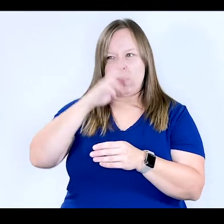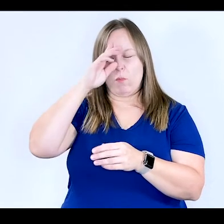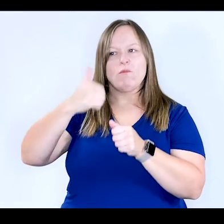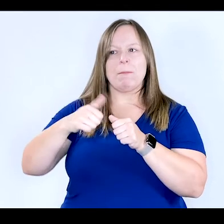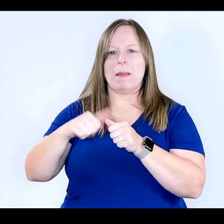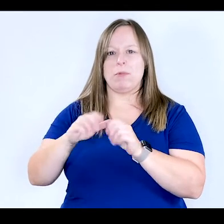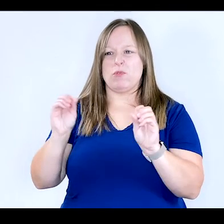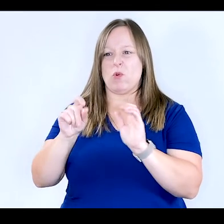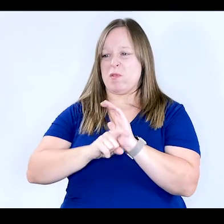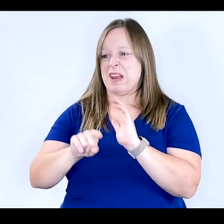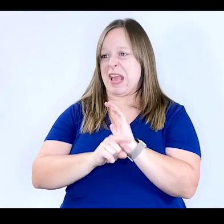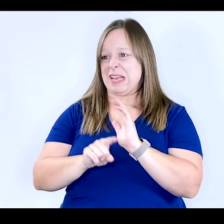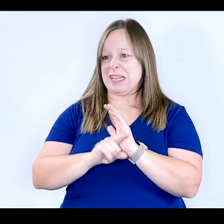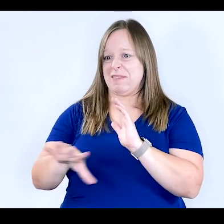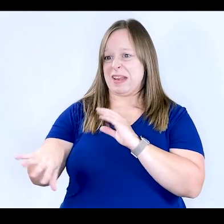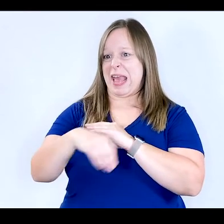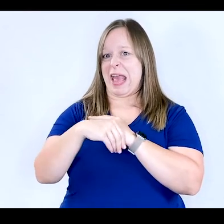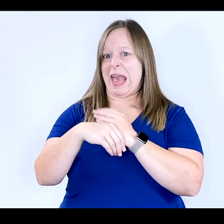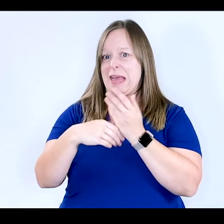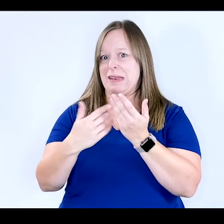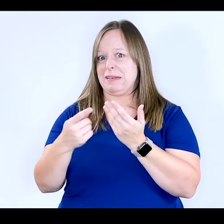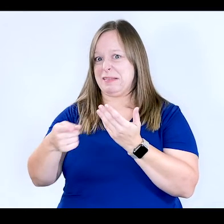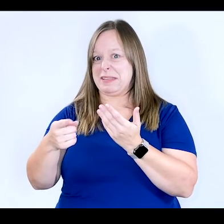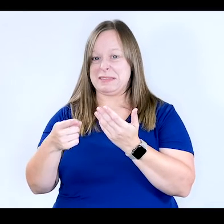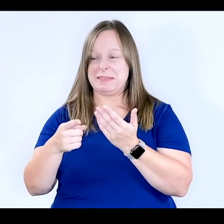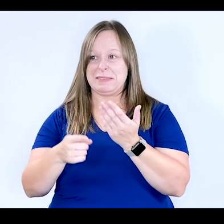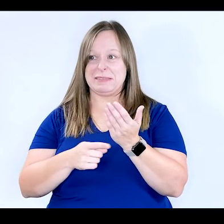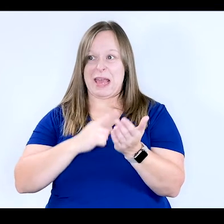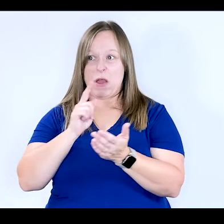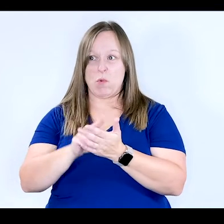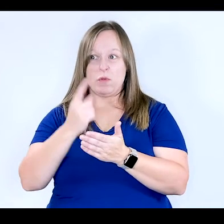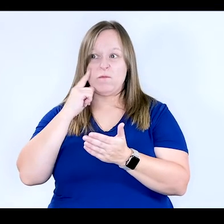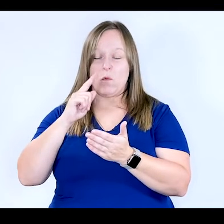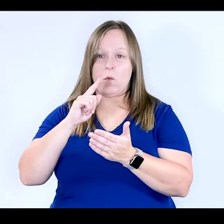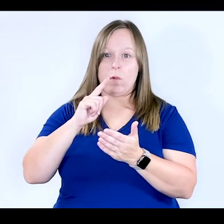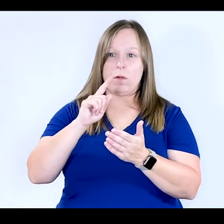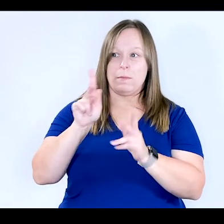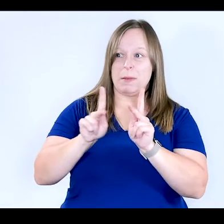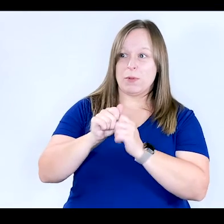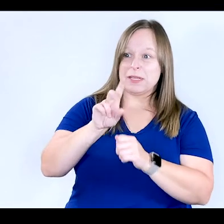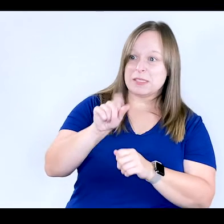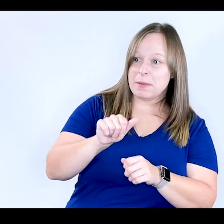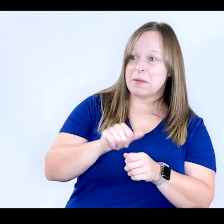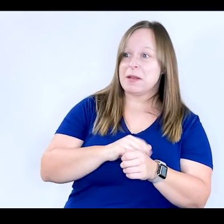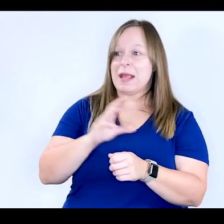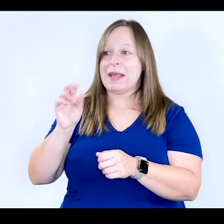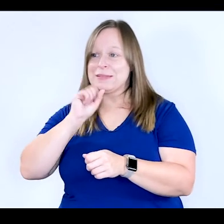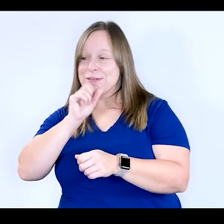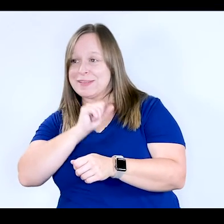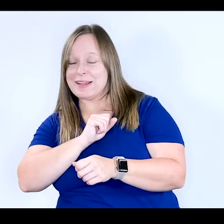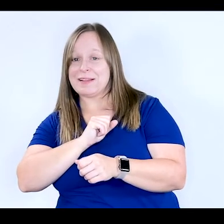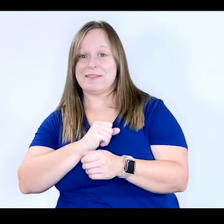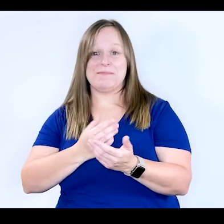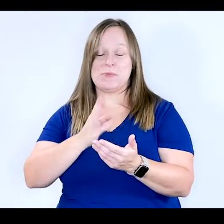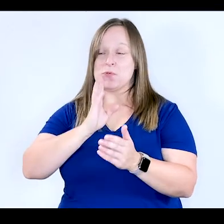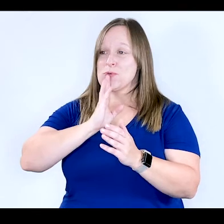really no downside to any of these markets doing this. They would get a really great response from us. They would get a really great response from the